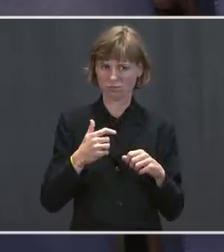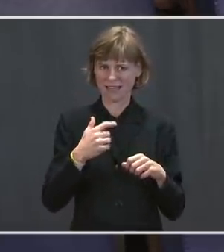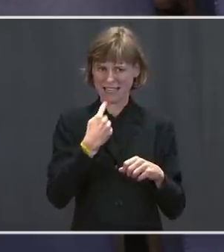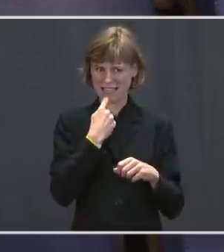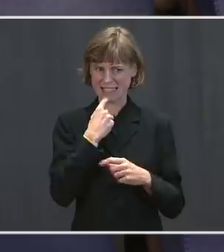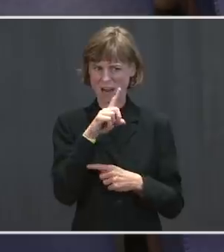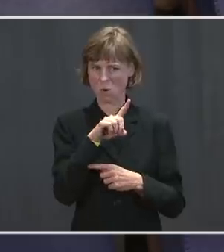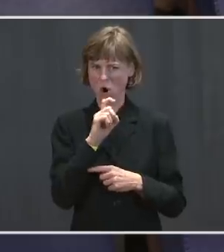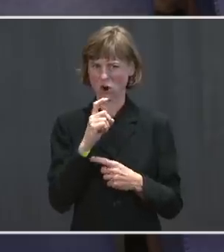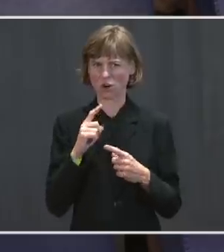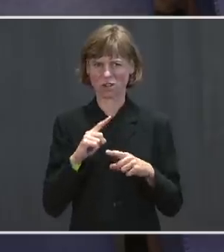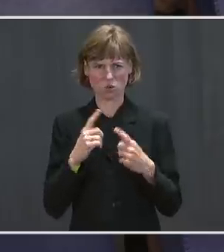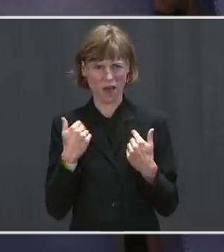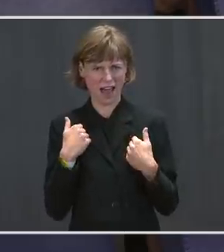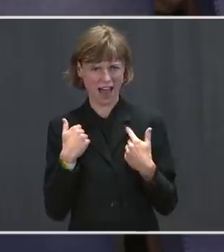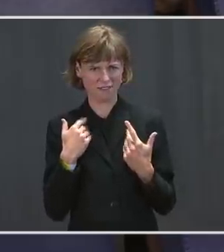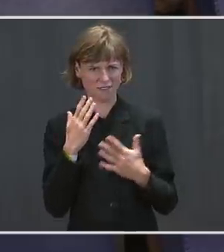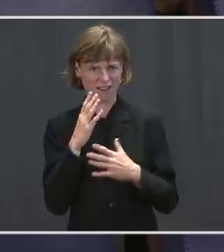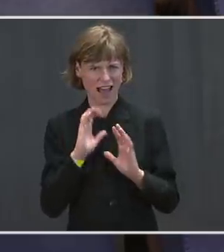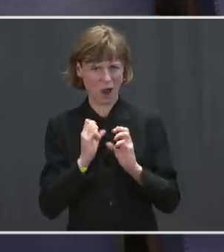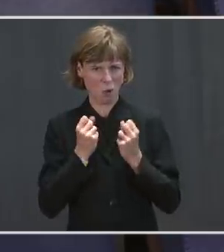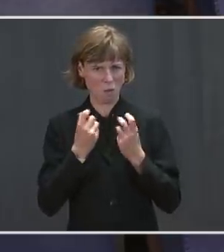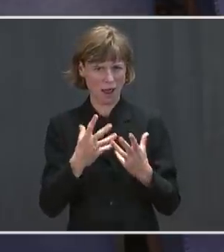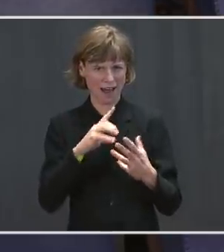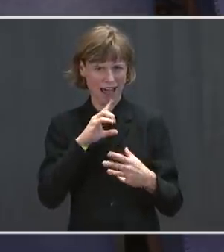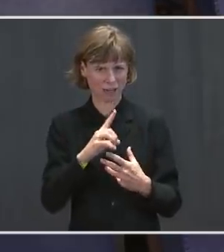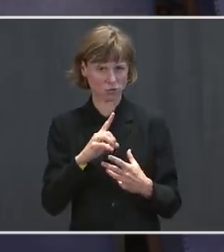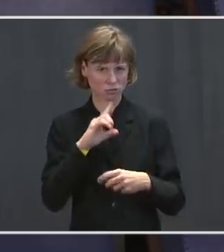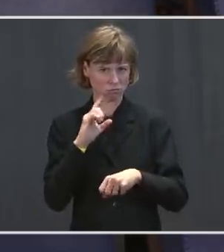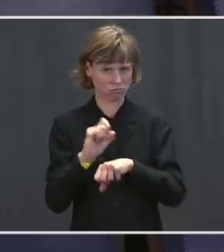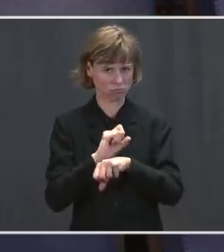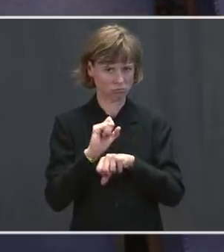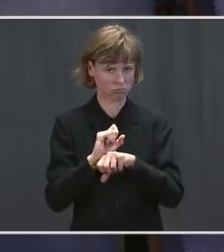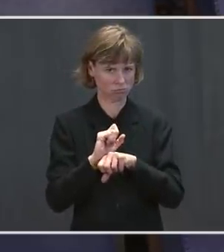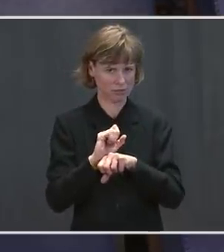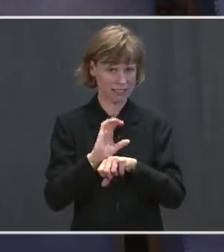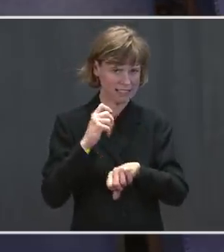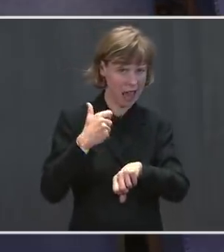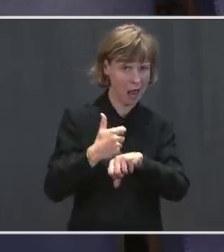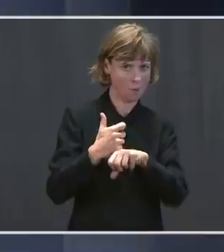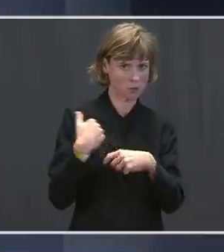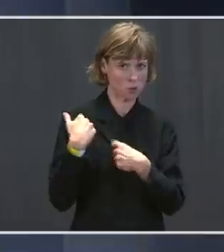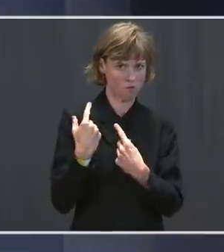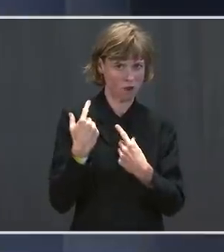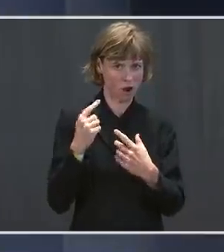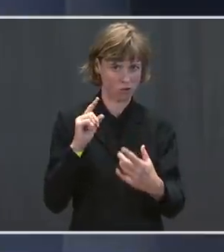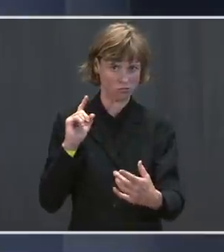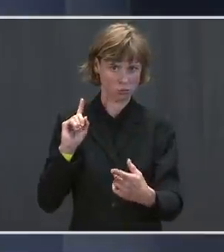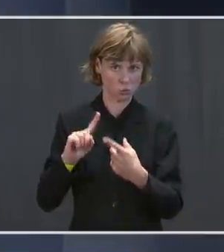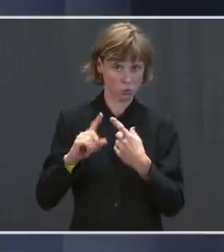on how many have actually been set up as of today? And were any of them set up